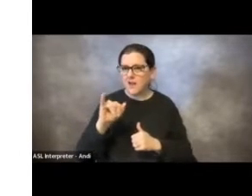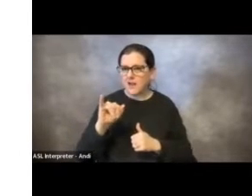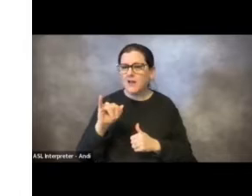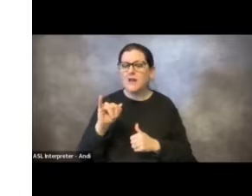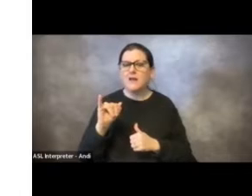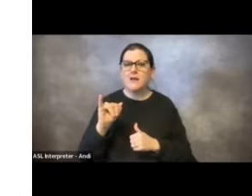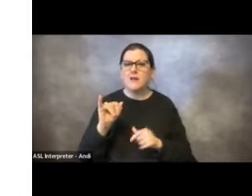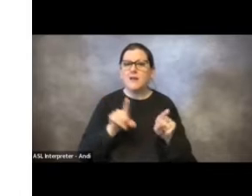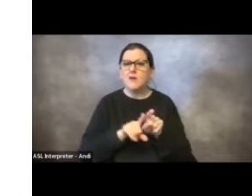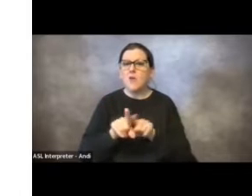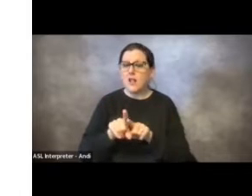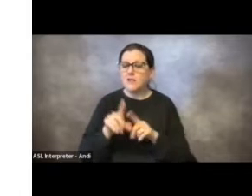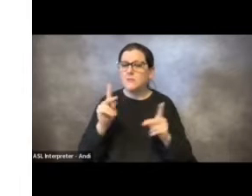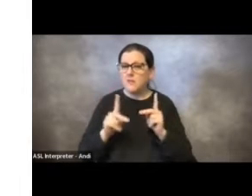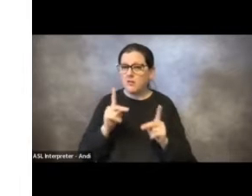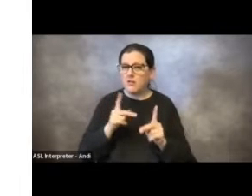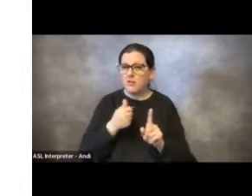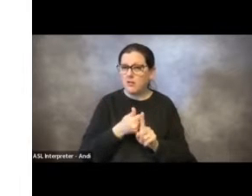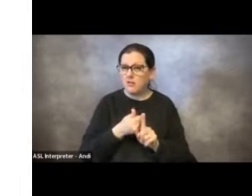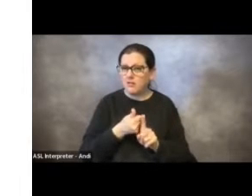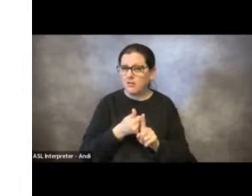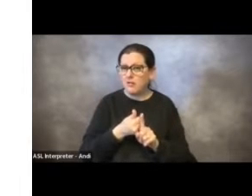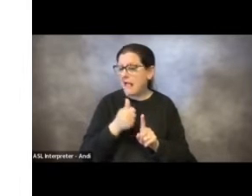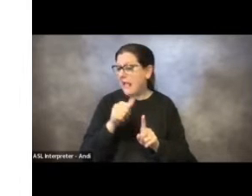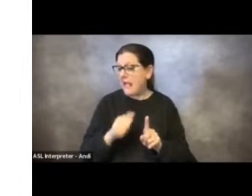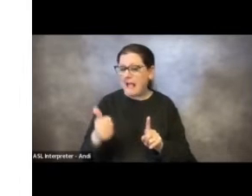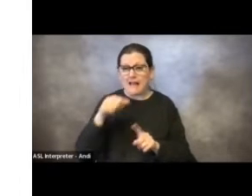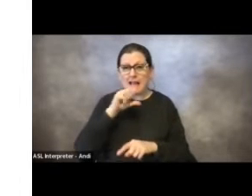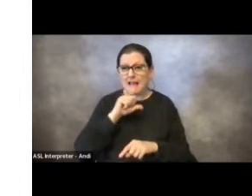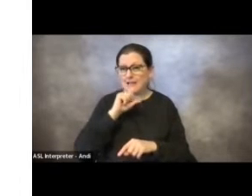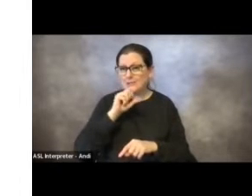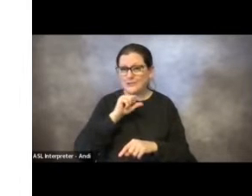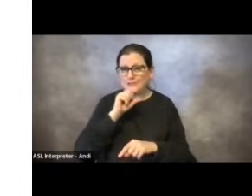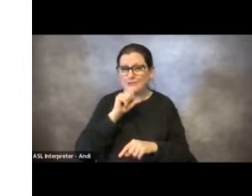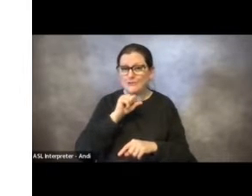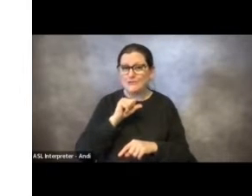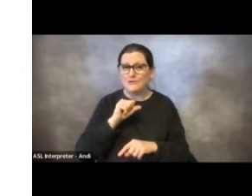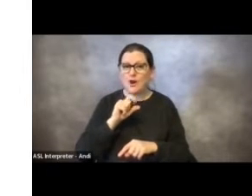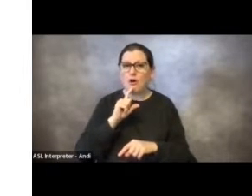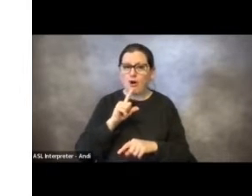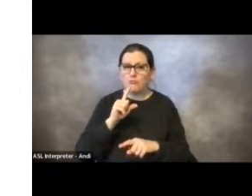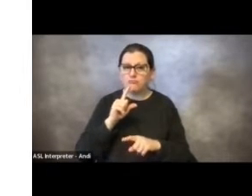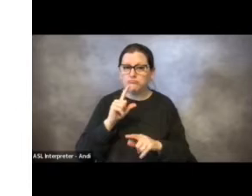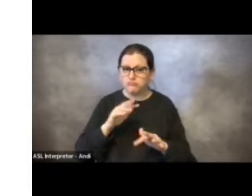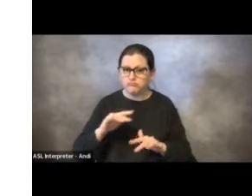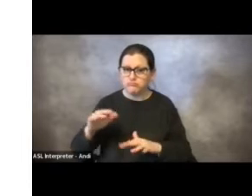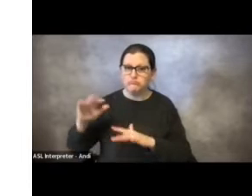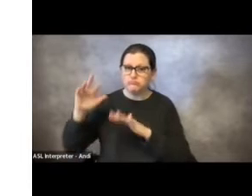well as individuals of any age, aging with brain injury. Next